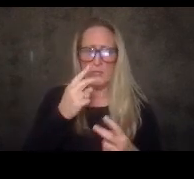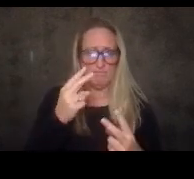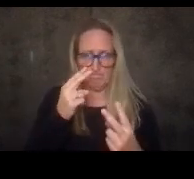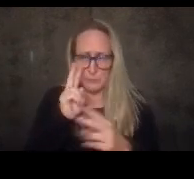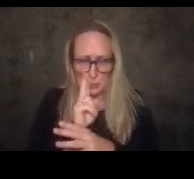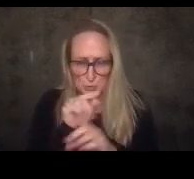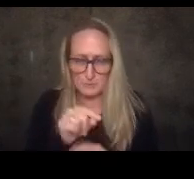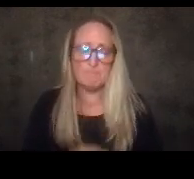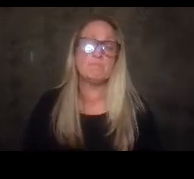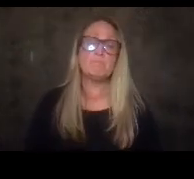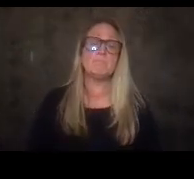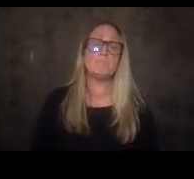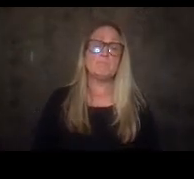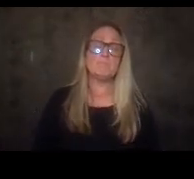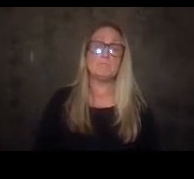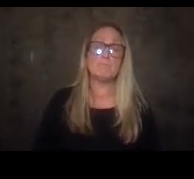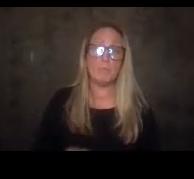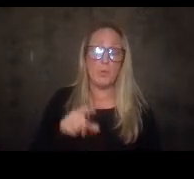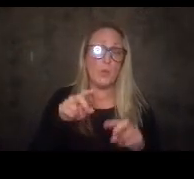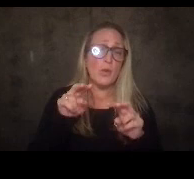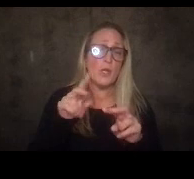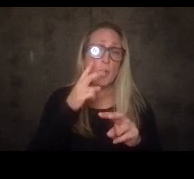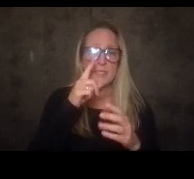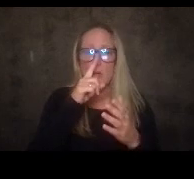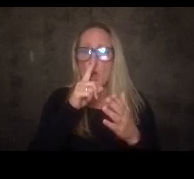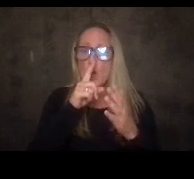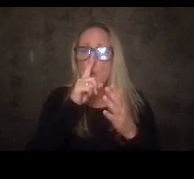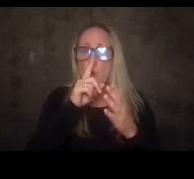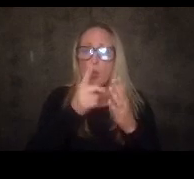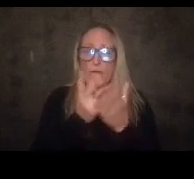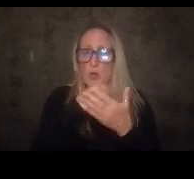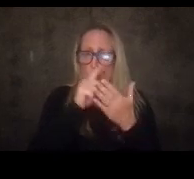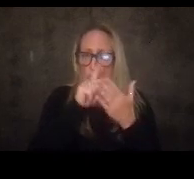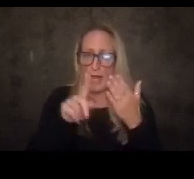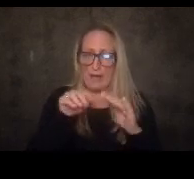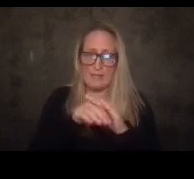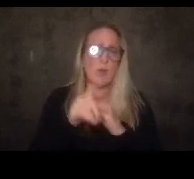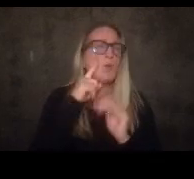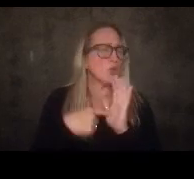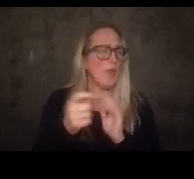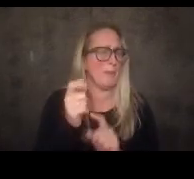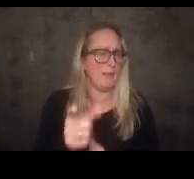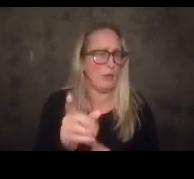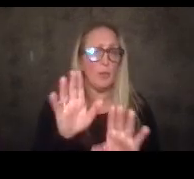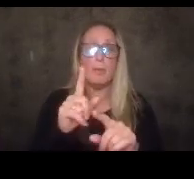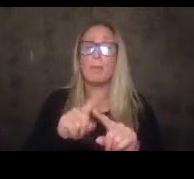OK, you can find it under the review to accessibility and I will show that here in just a little bit. Now this setting is